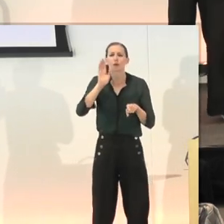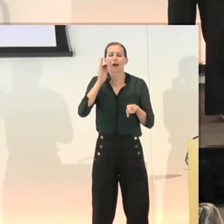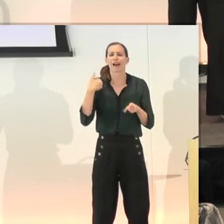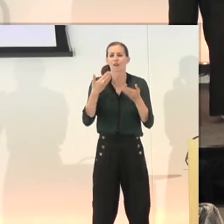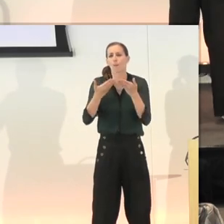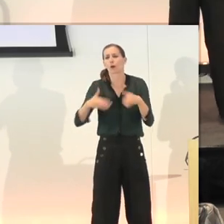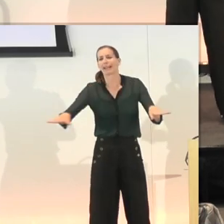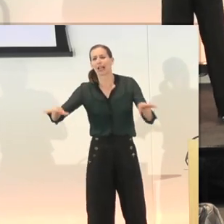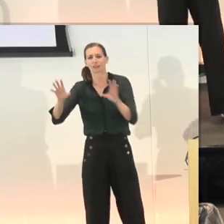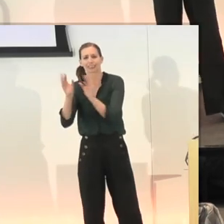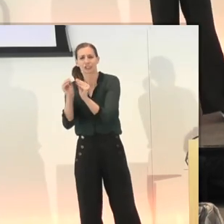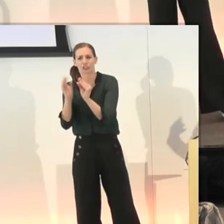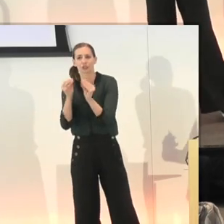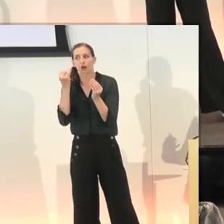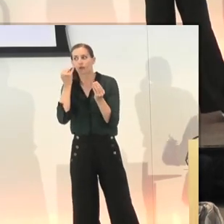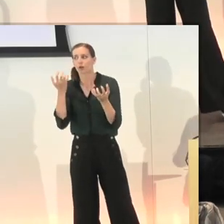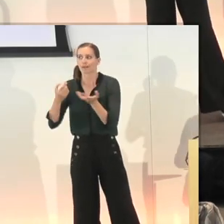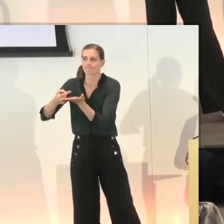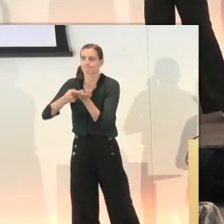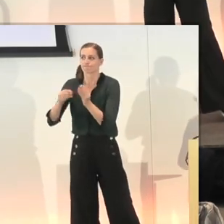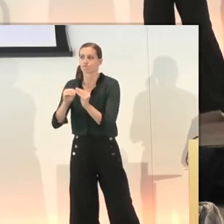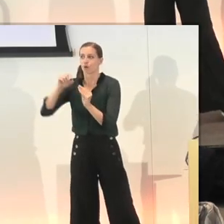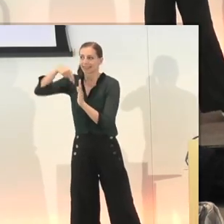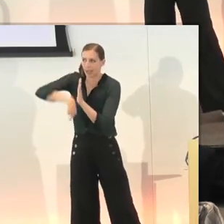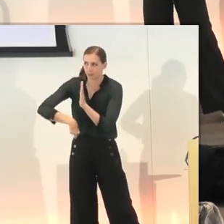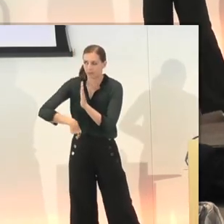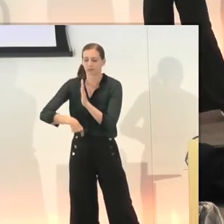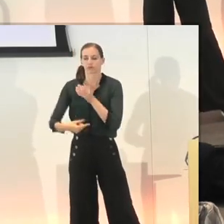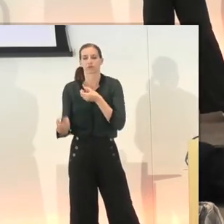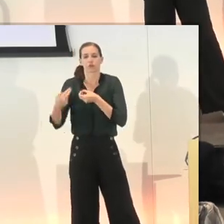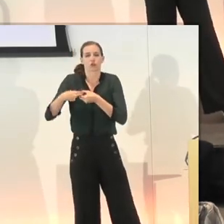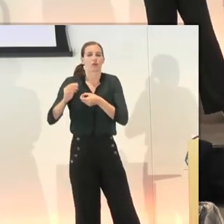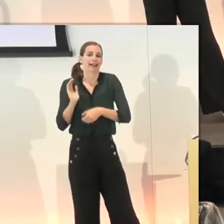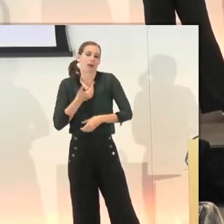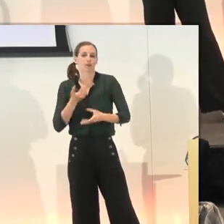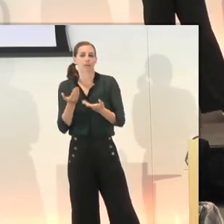so if you want to talk more depth about some of the things, join us, please. Thank you, all.